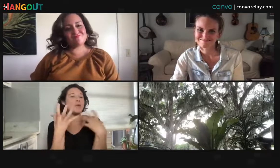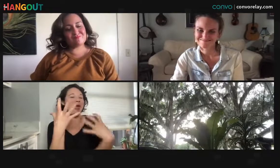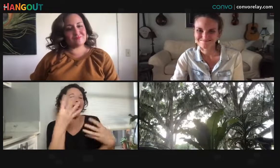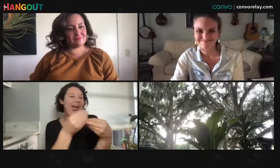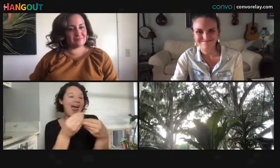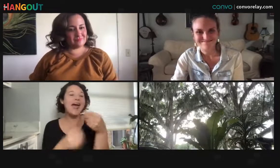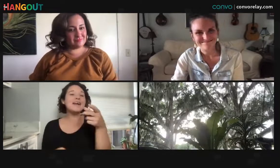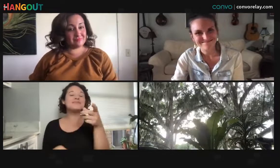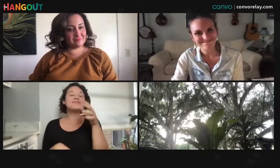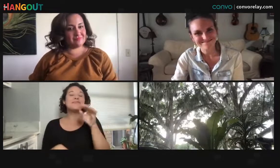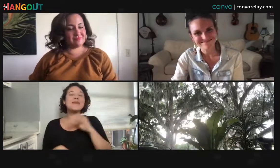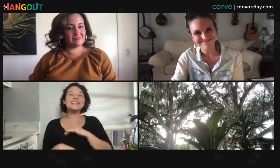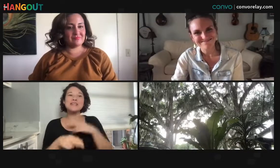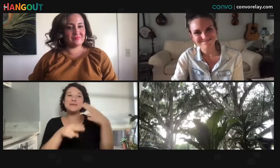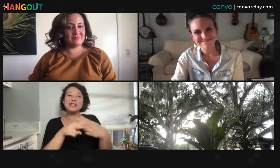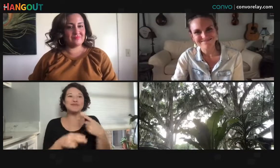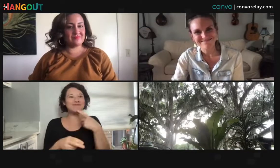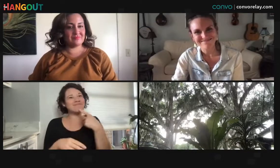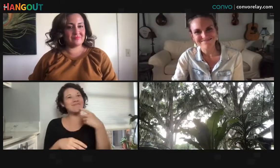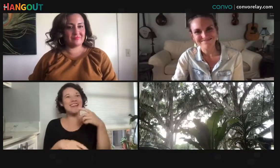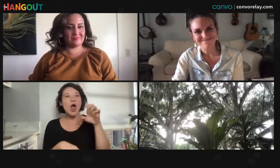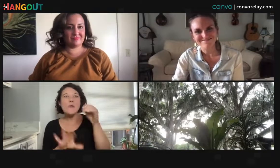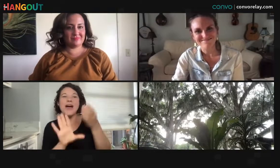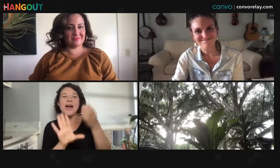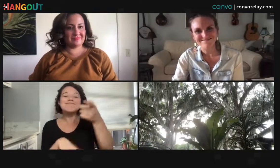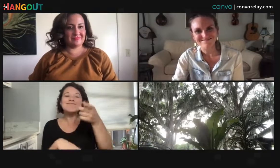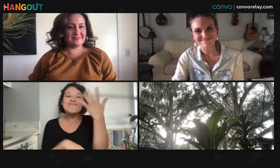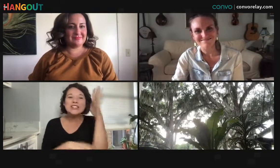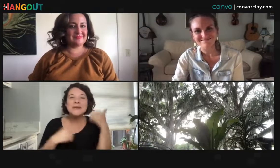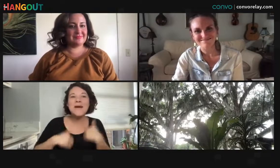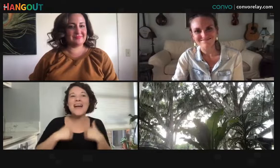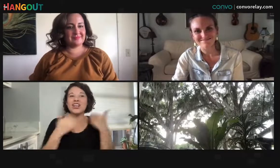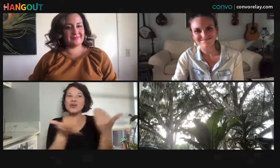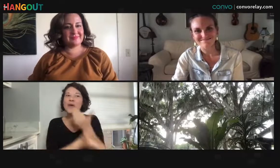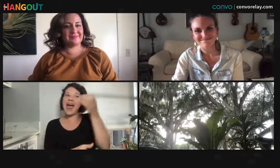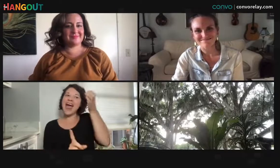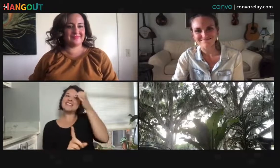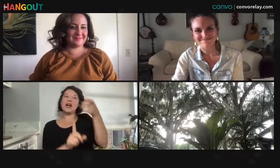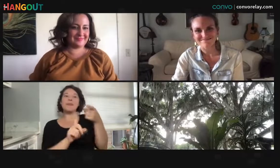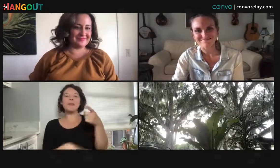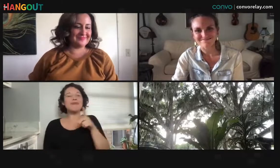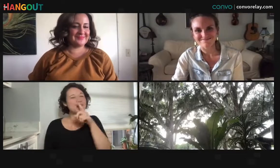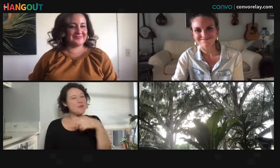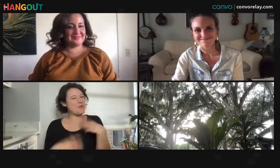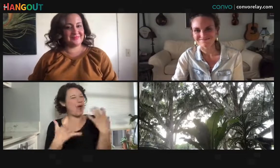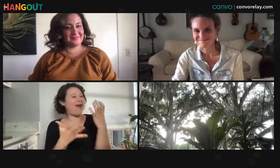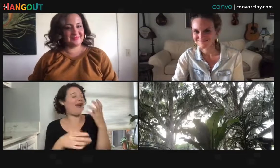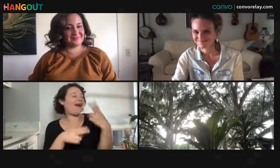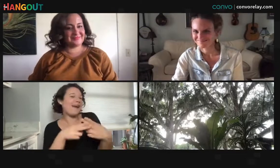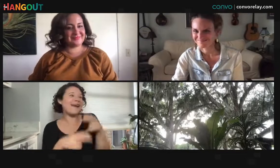and also i did want to add to what i just shared melissa did mention that eco-psychology and forest bathing as a